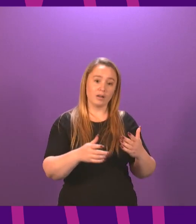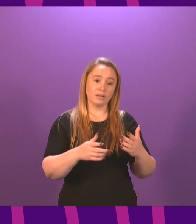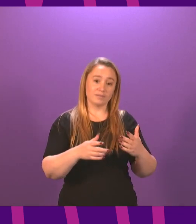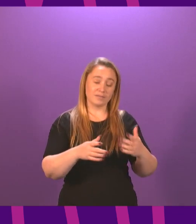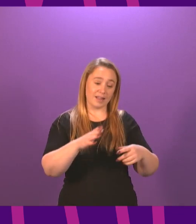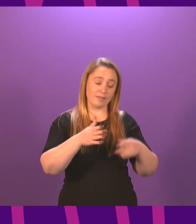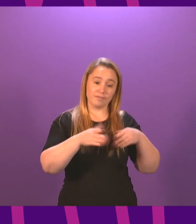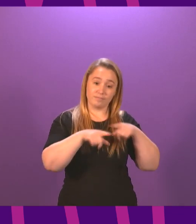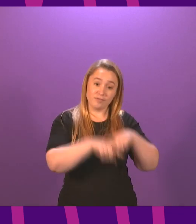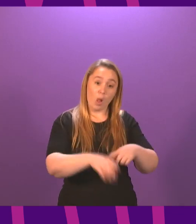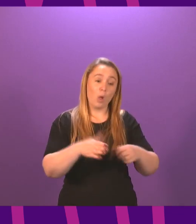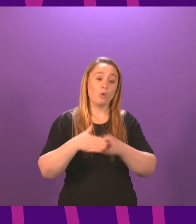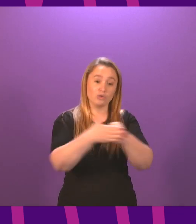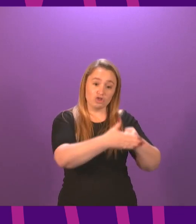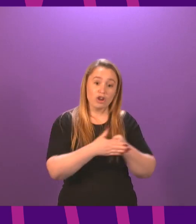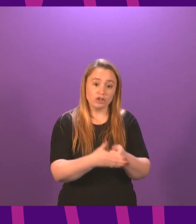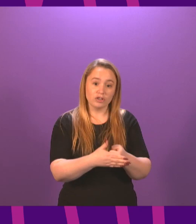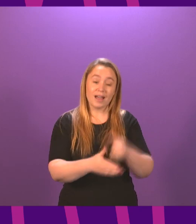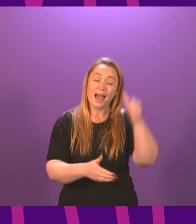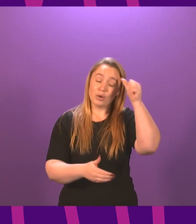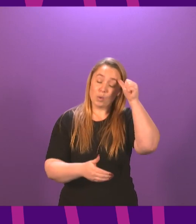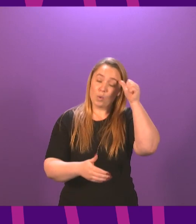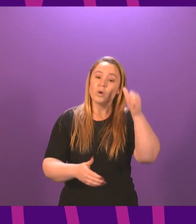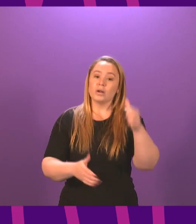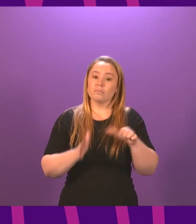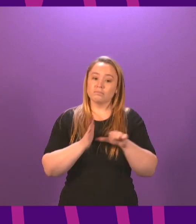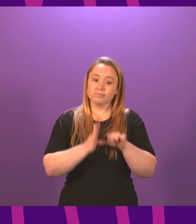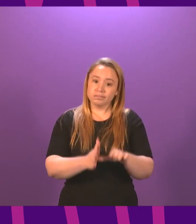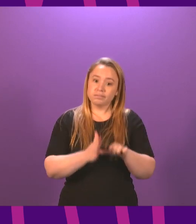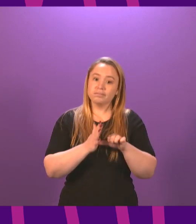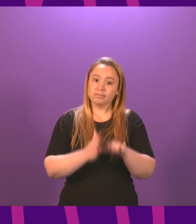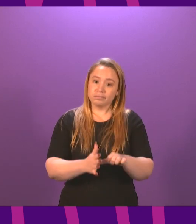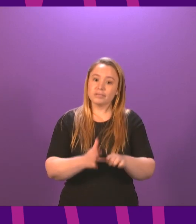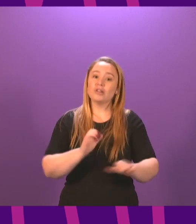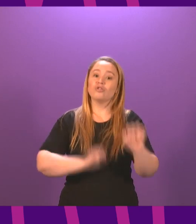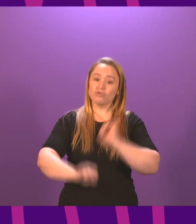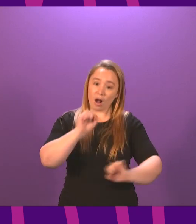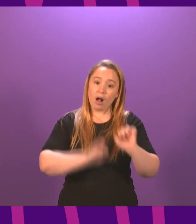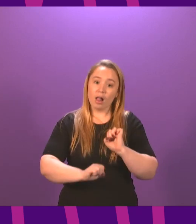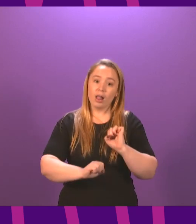the letter and the spirit of the restrictions because, although I recognise that it is hard